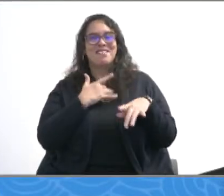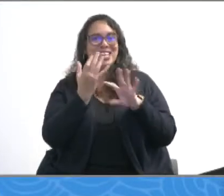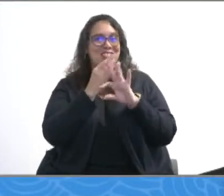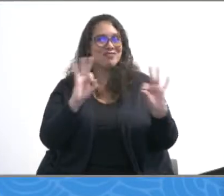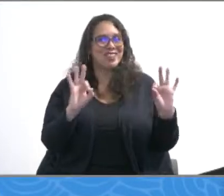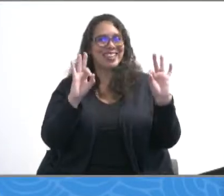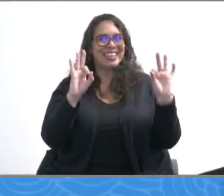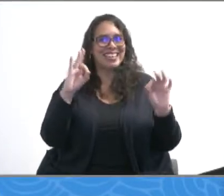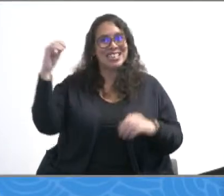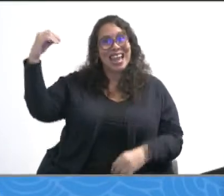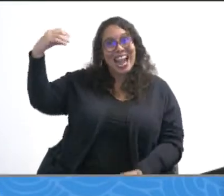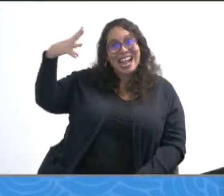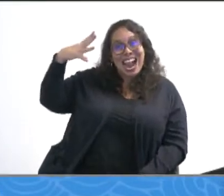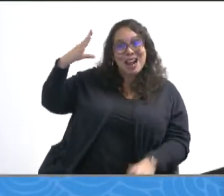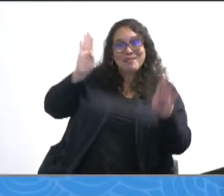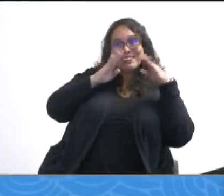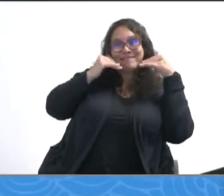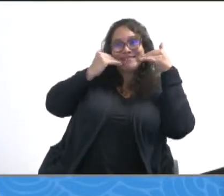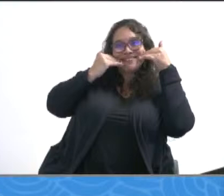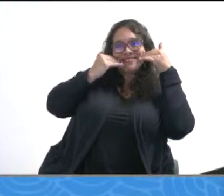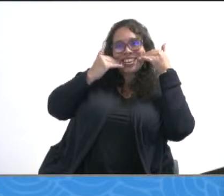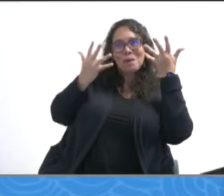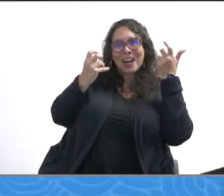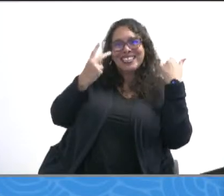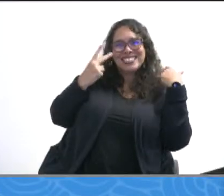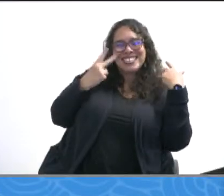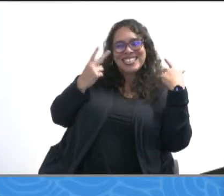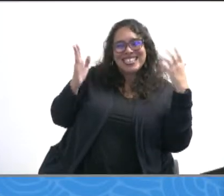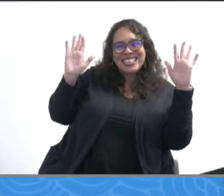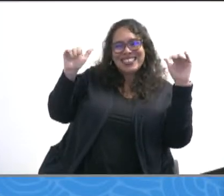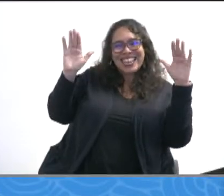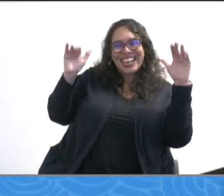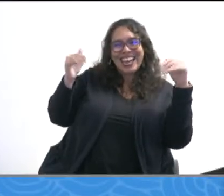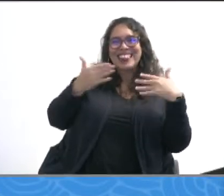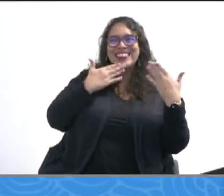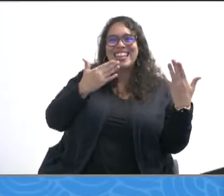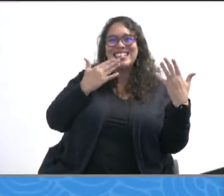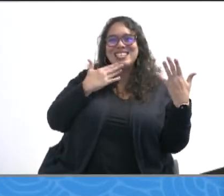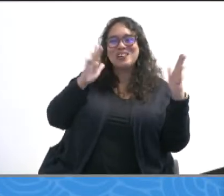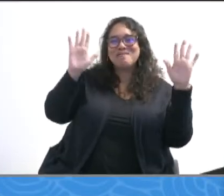if you haven't done so. Thank you. Thank you for joining us. Take care.